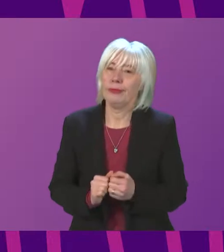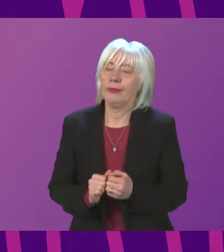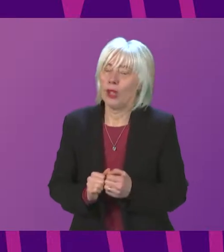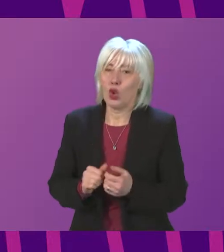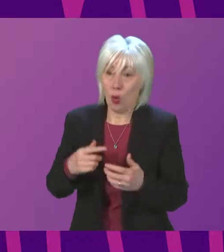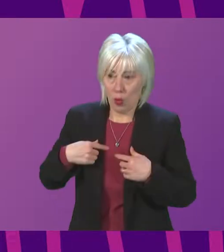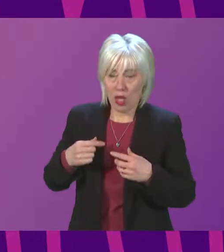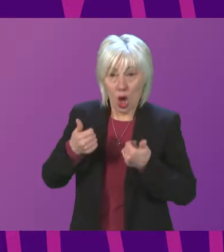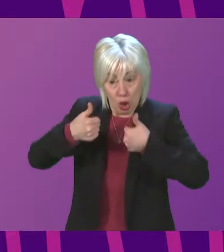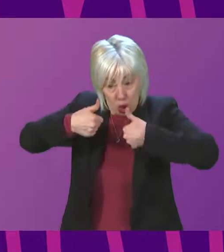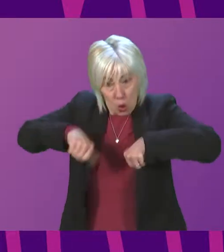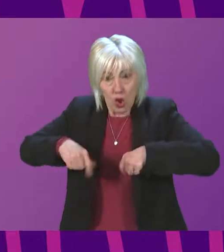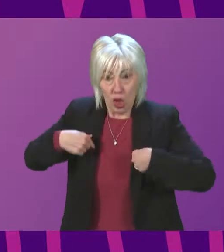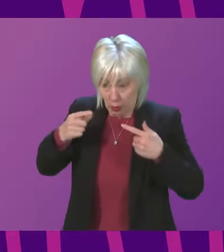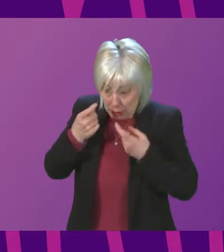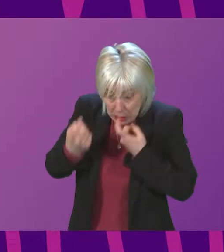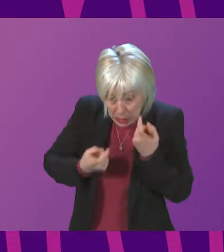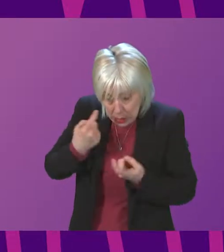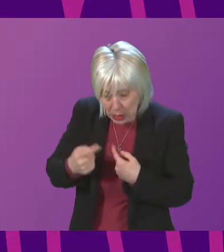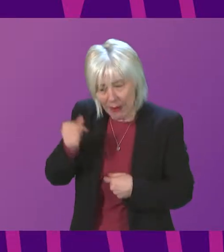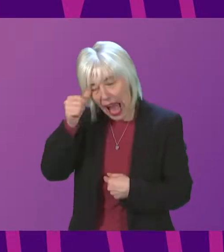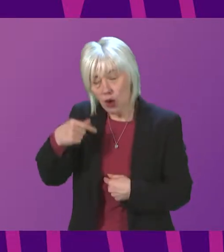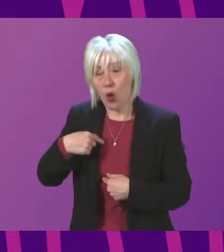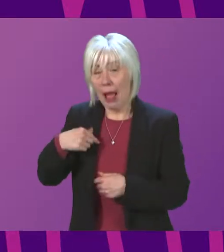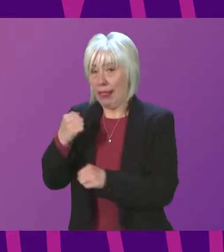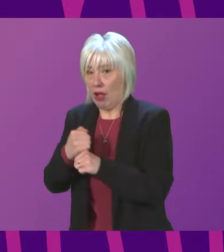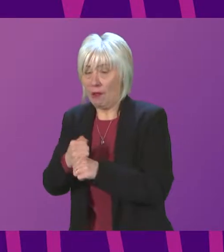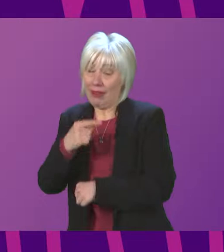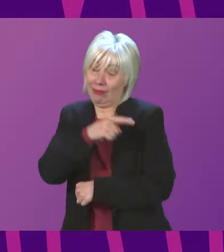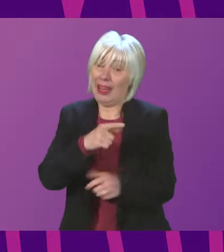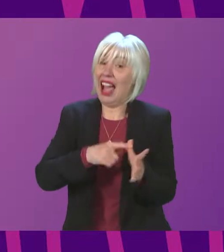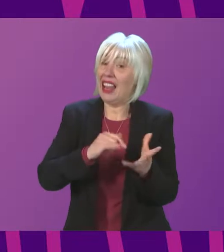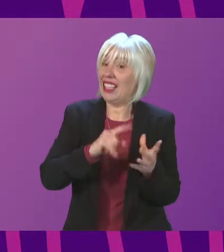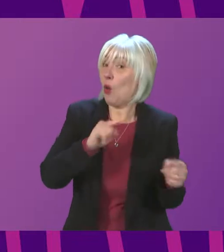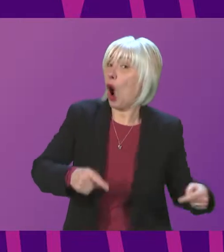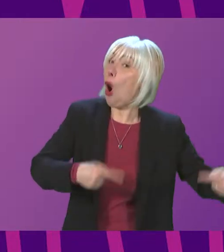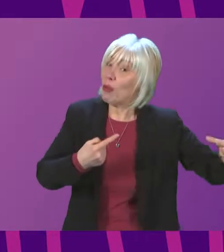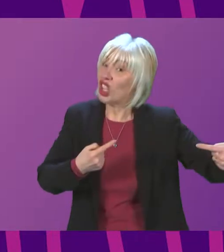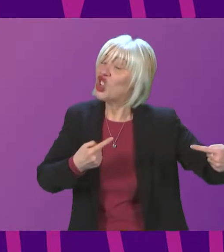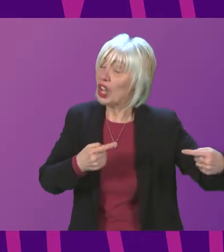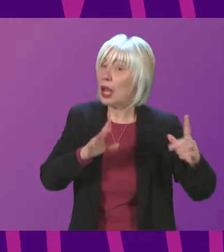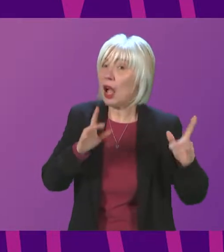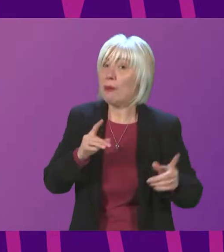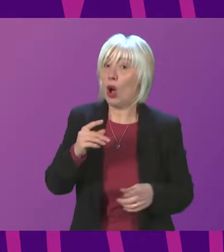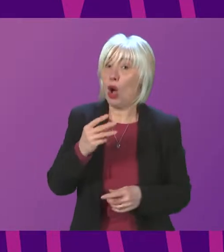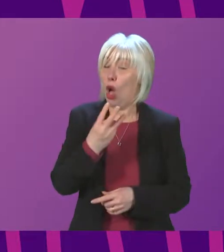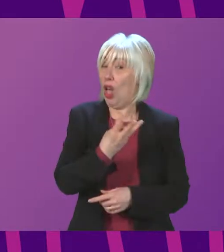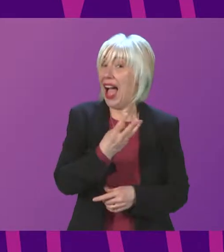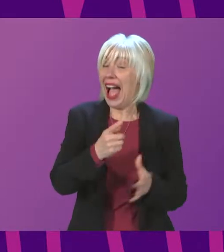I appreciate that he is in opposition and I am in government, and it is for the Government to find solutions, but what was missing from all three of Anas Sarwar’s questions was